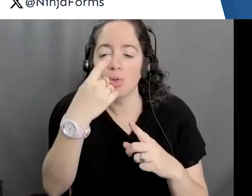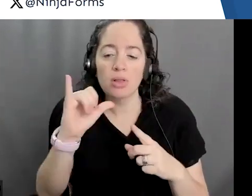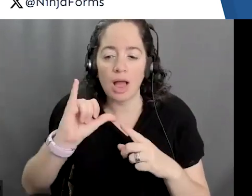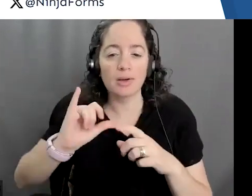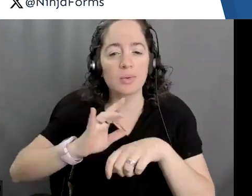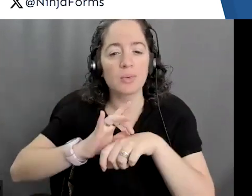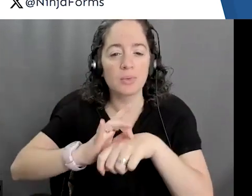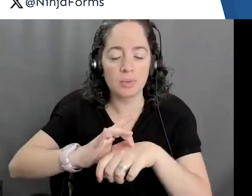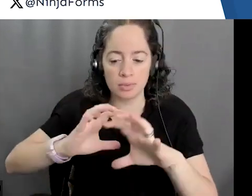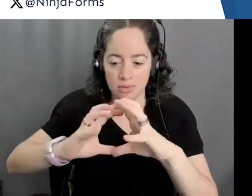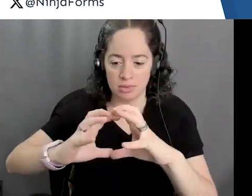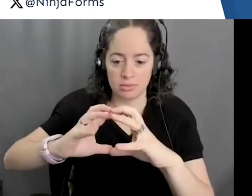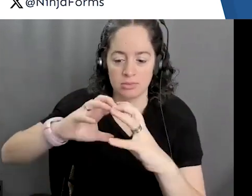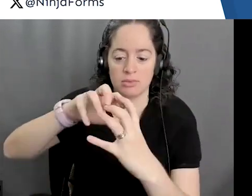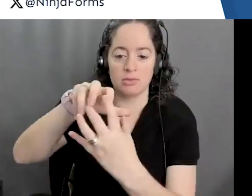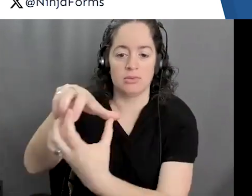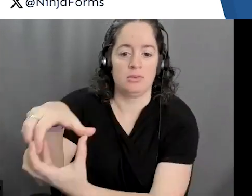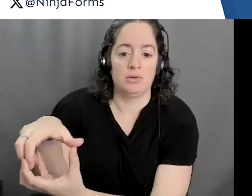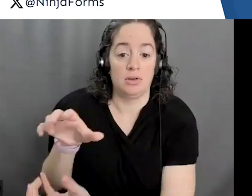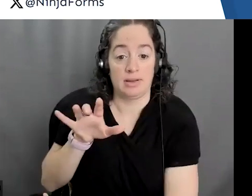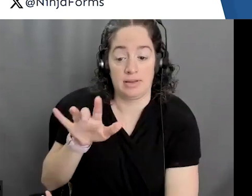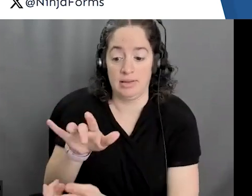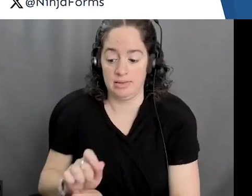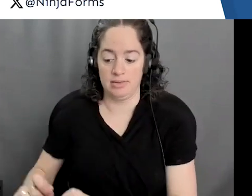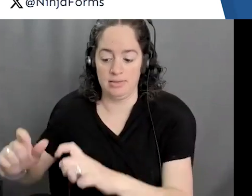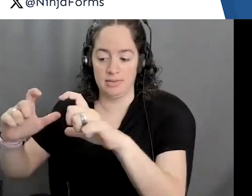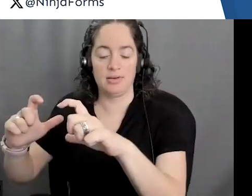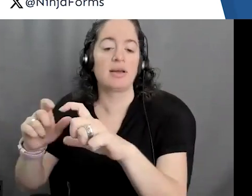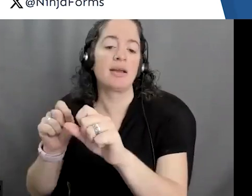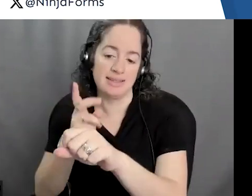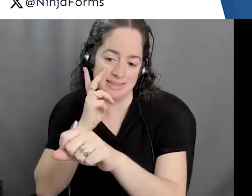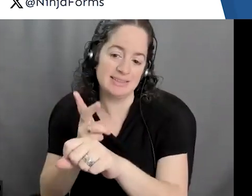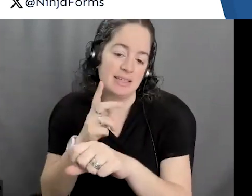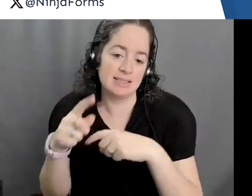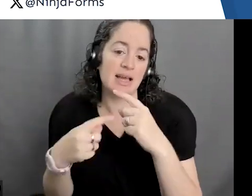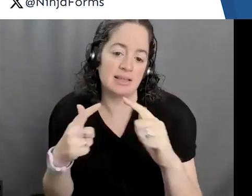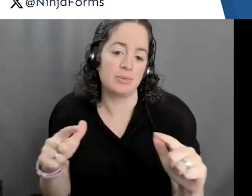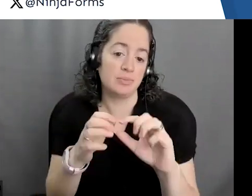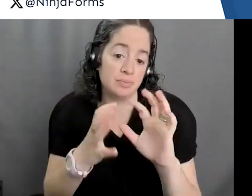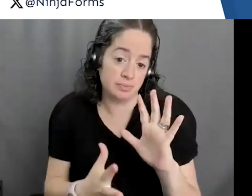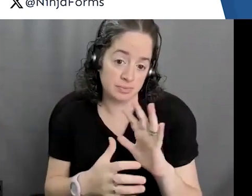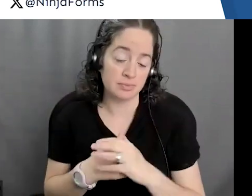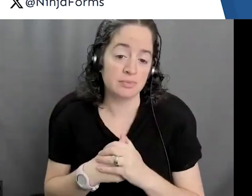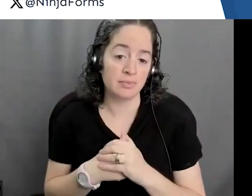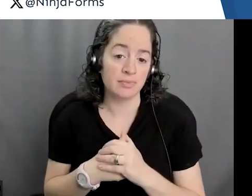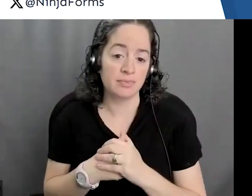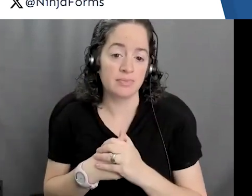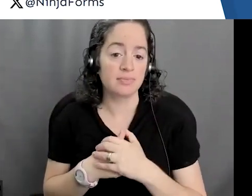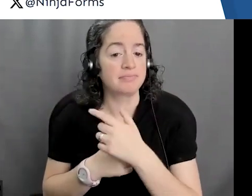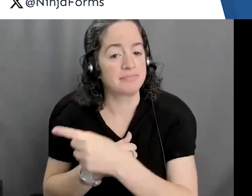If you click that, you can open a separate window in order to see our sign language interpreters. They do a phenomenal job